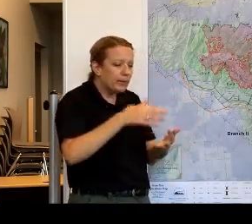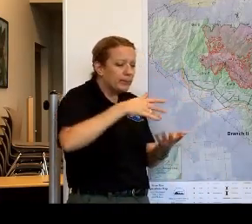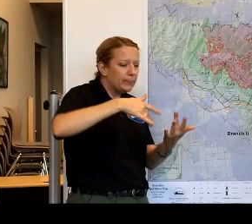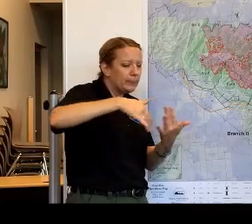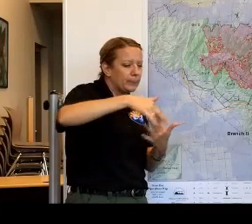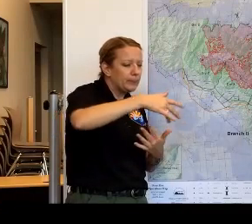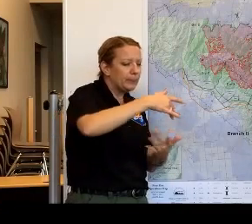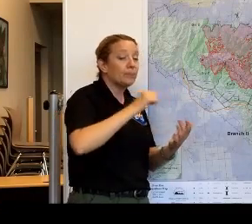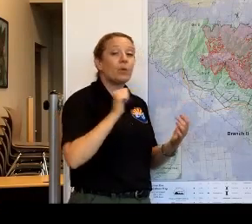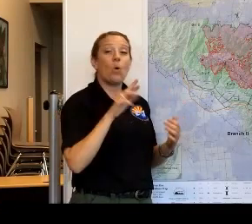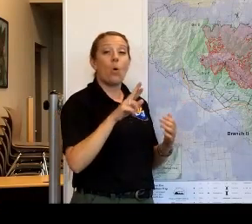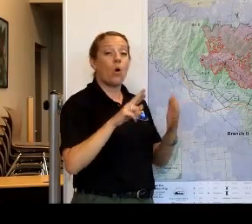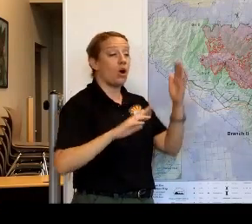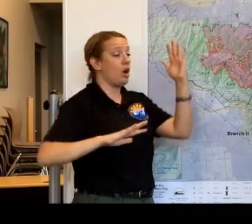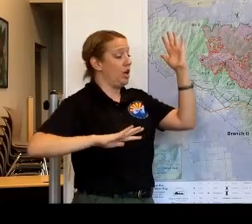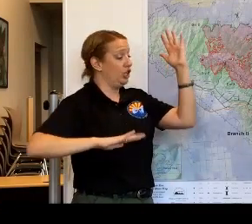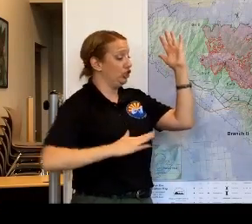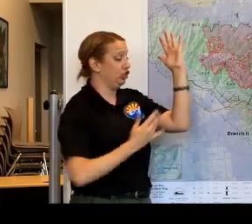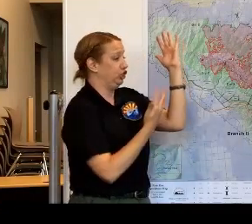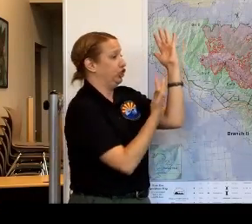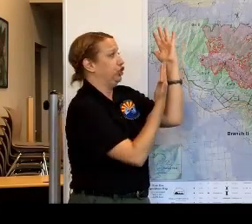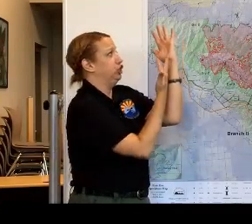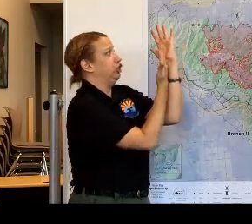crown fire which would be a fire burning right through the crowns of the trees